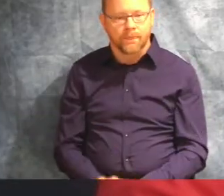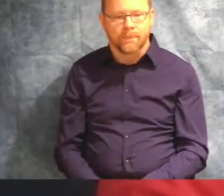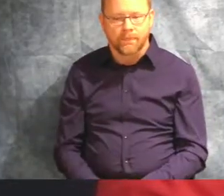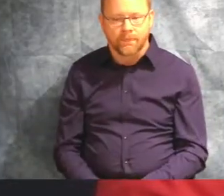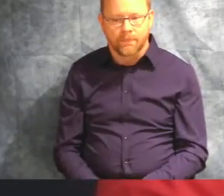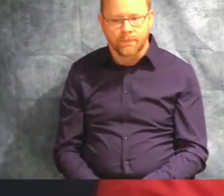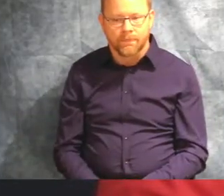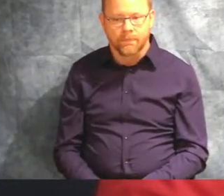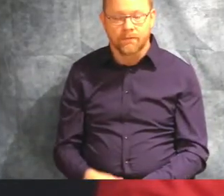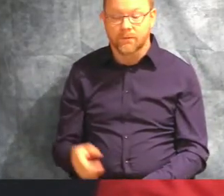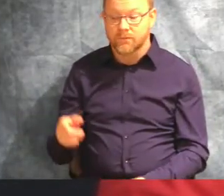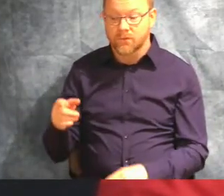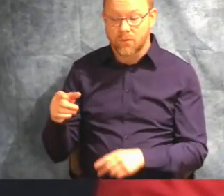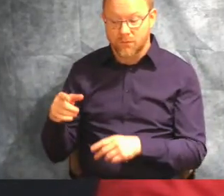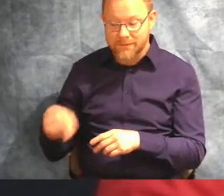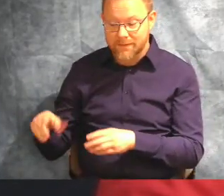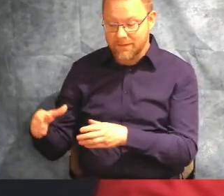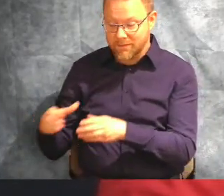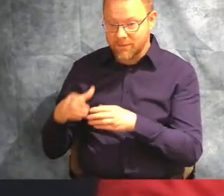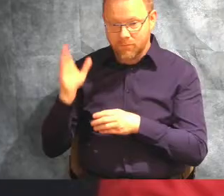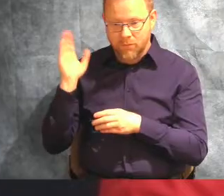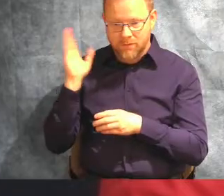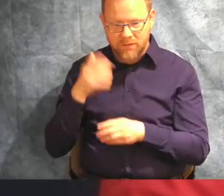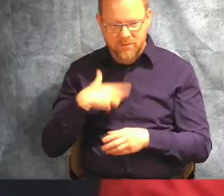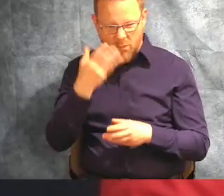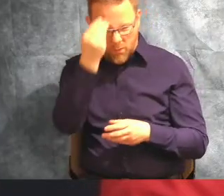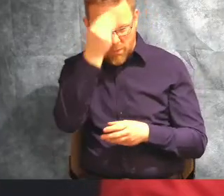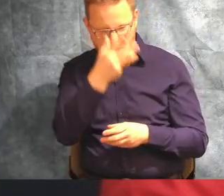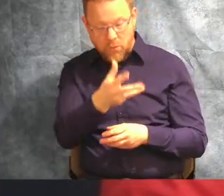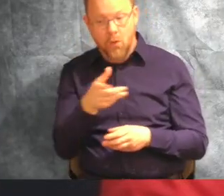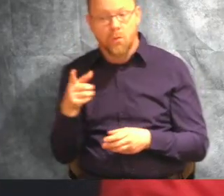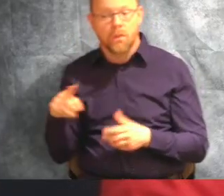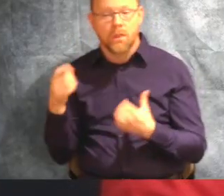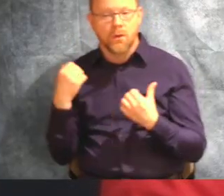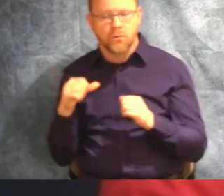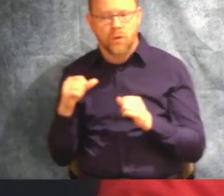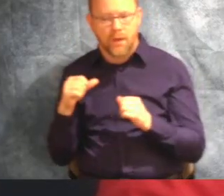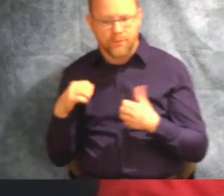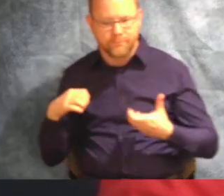a presentation, what have you, just let you know that they're looking to try to get into action and